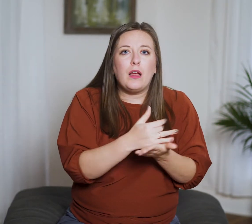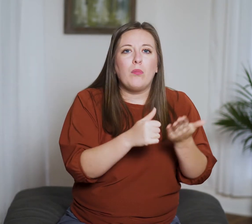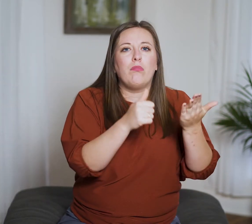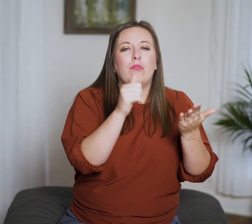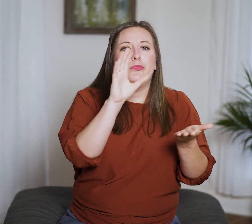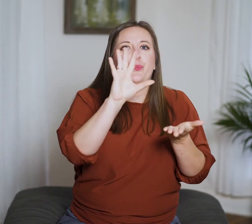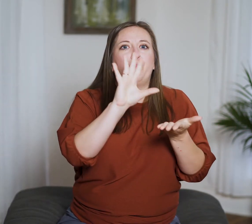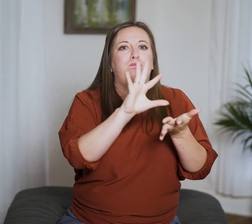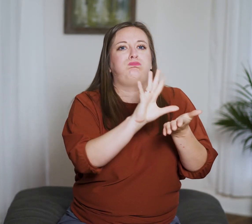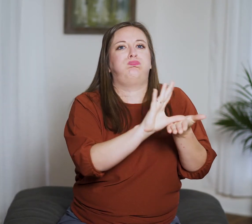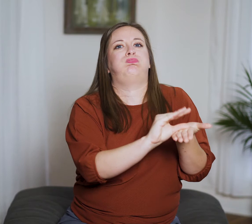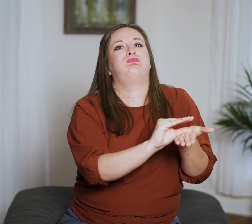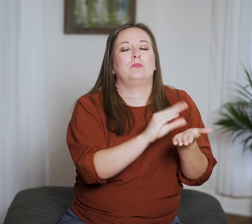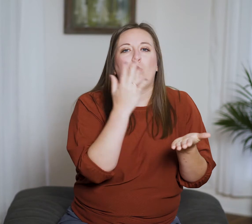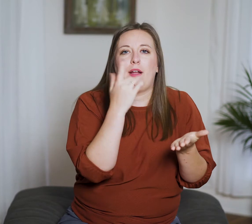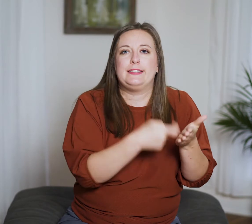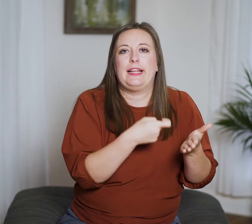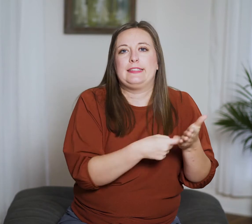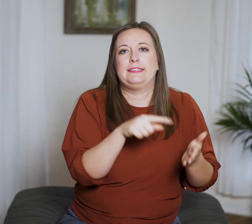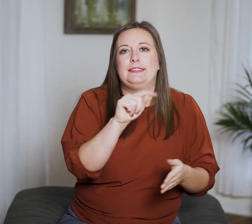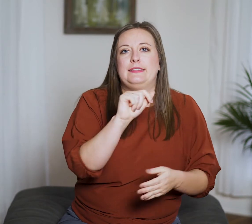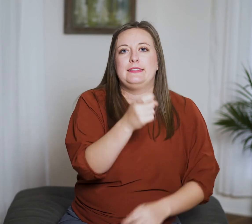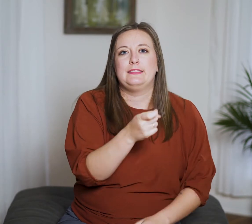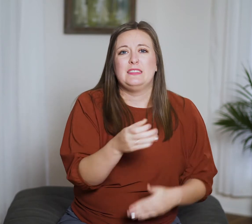income is diminished by taxes.